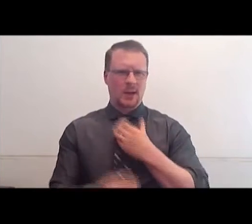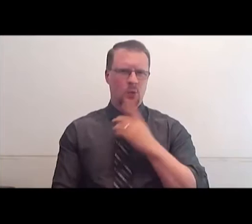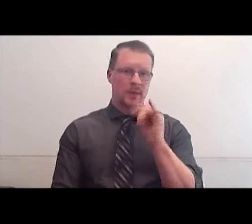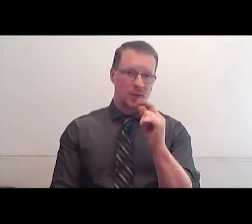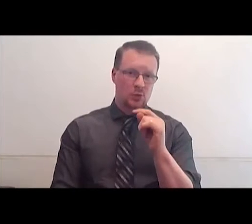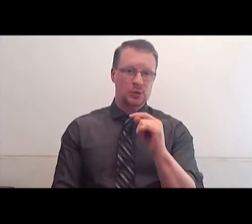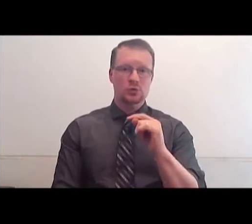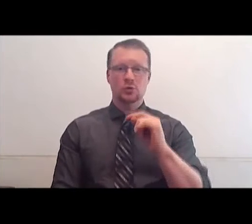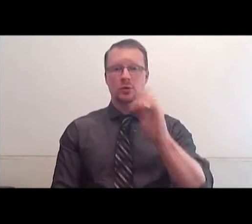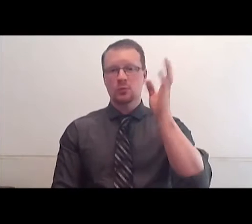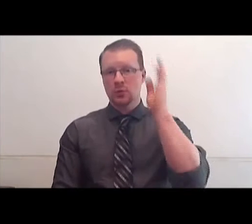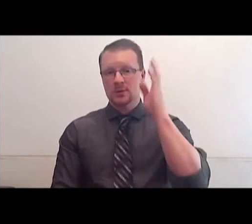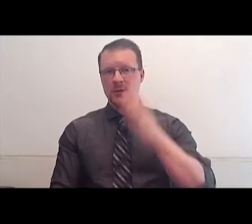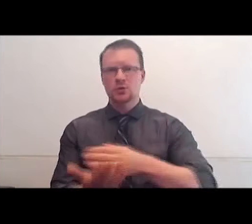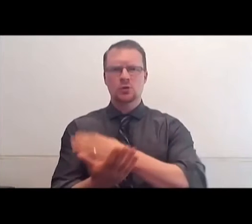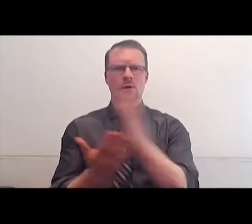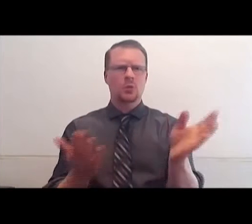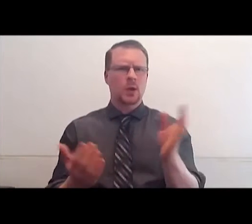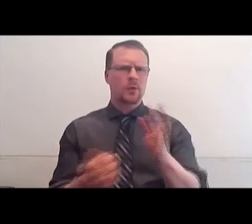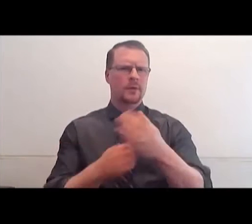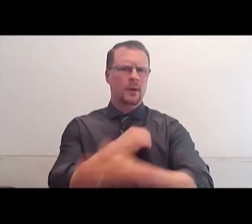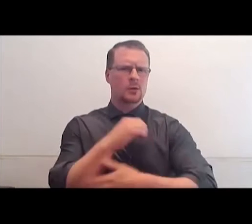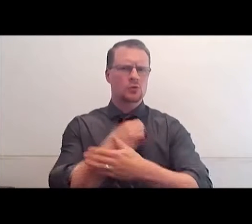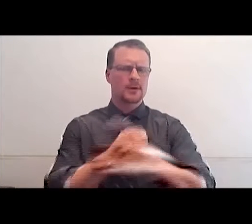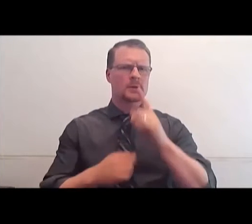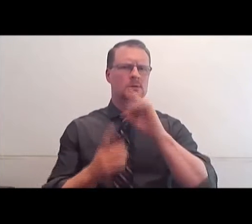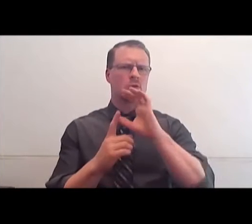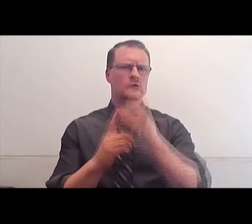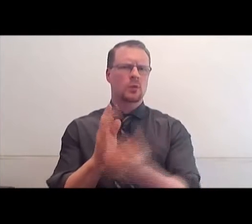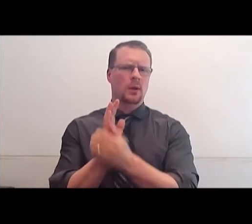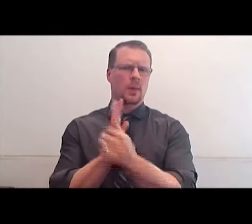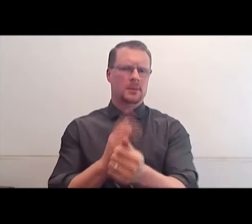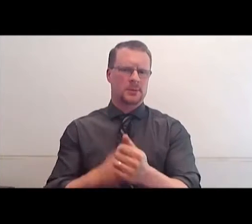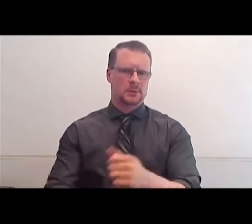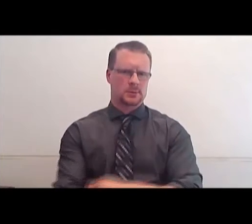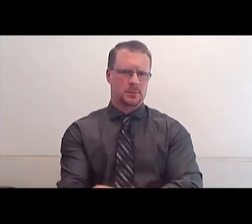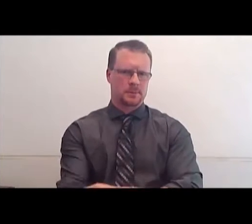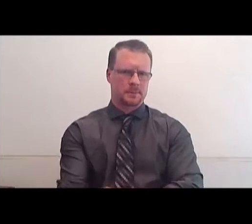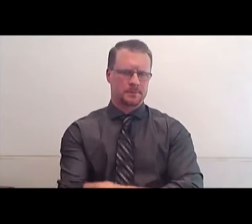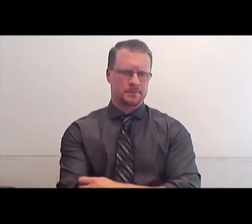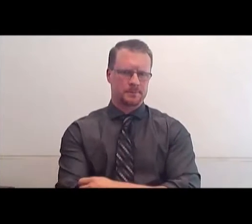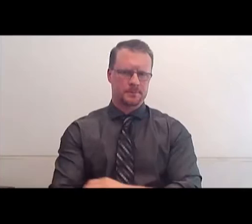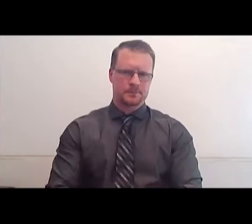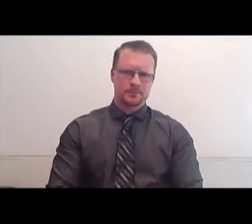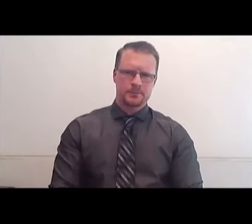there's a more frequent word that we're used to seeing around the country and that's cultural competence.